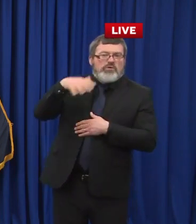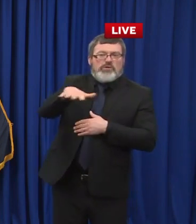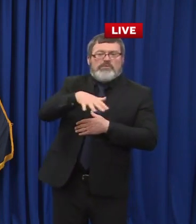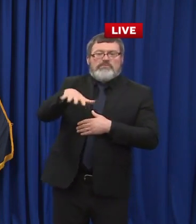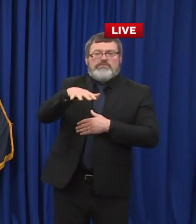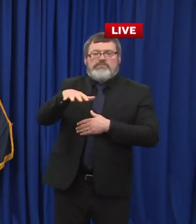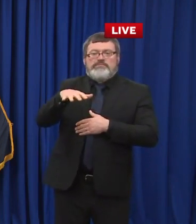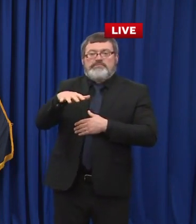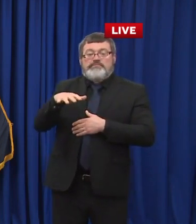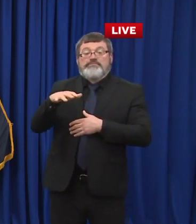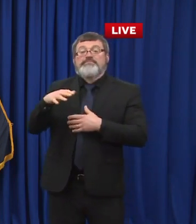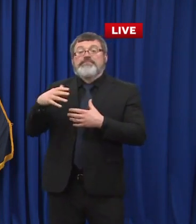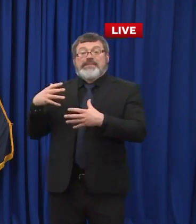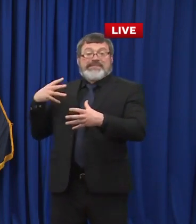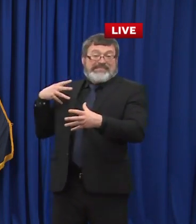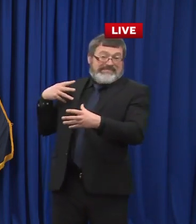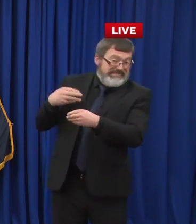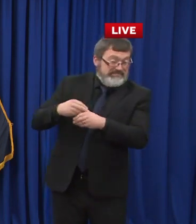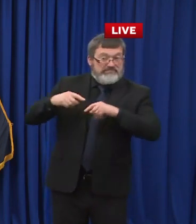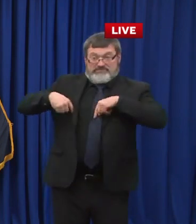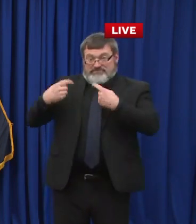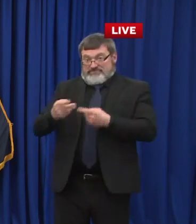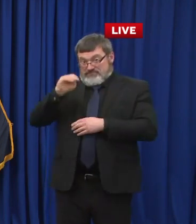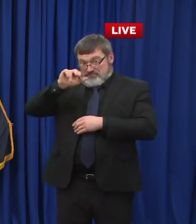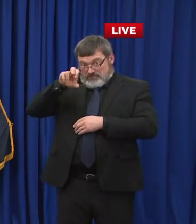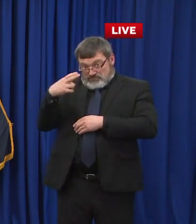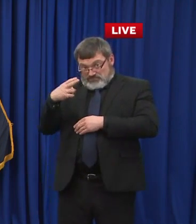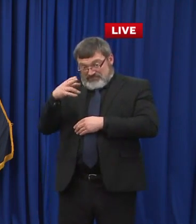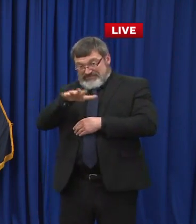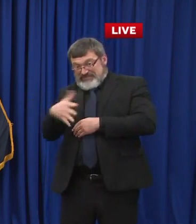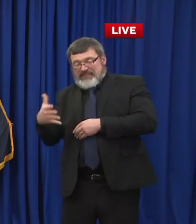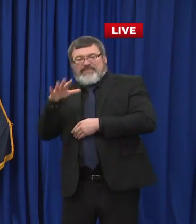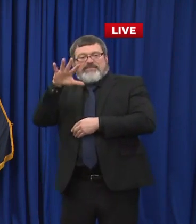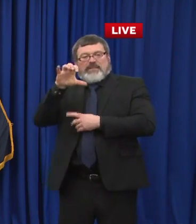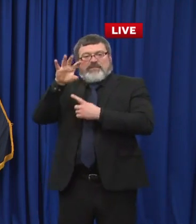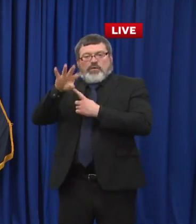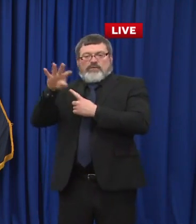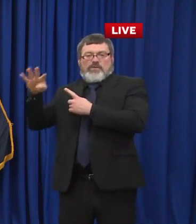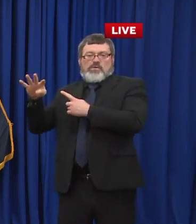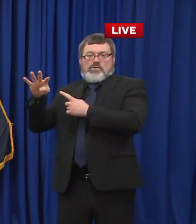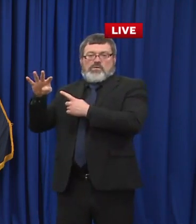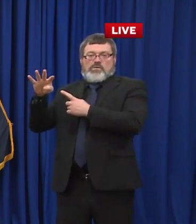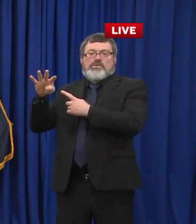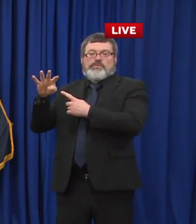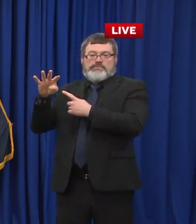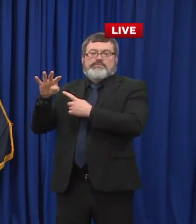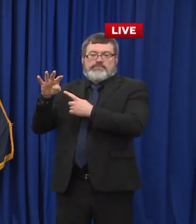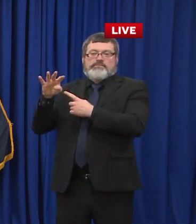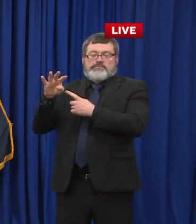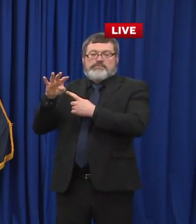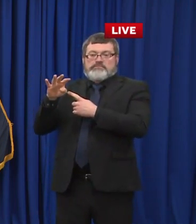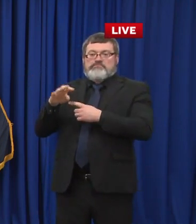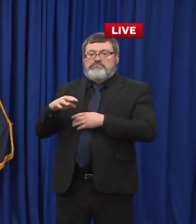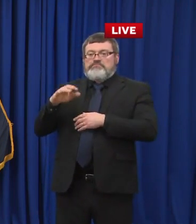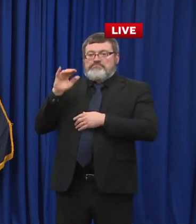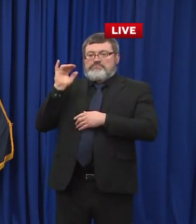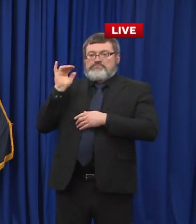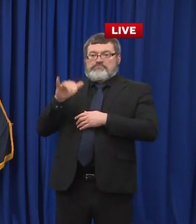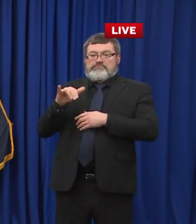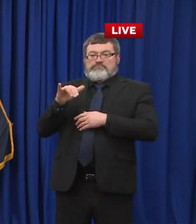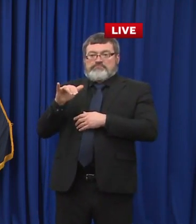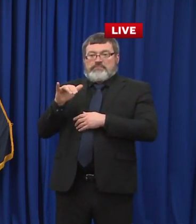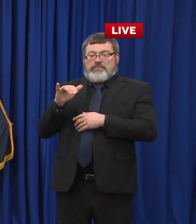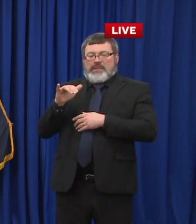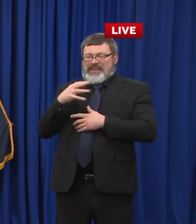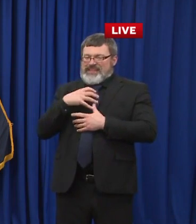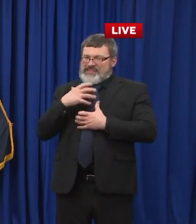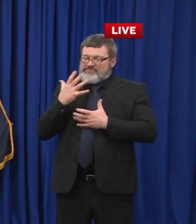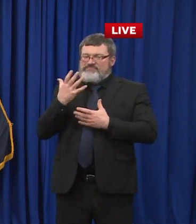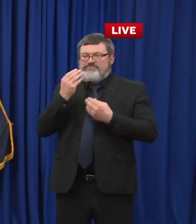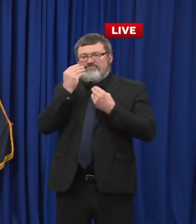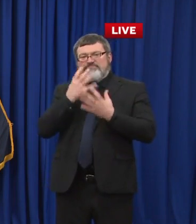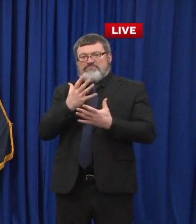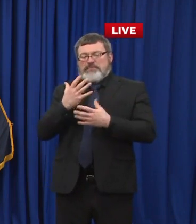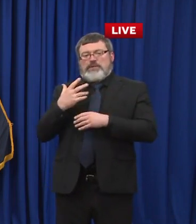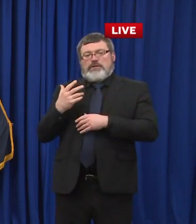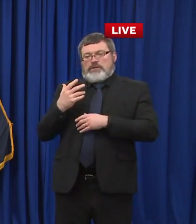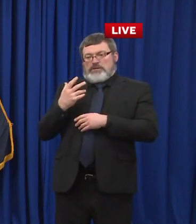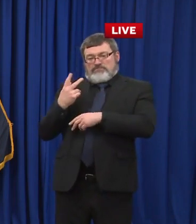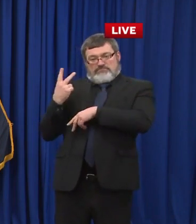ALL SEVEN WERE ASSOCIATED WITH LONG-TERM CARE FACILITIES, BRINGING THE TOTAL NUMBER OF PEOPLE WHO HAV DIED TO 544.